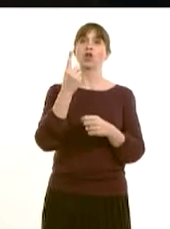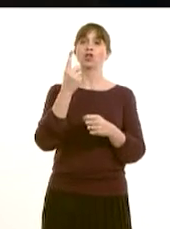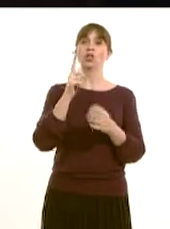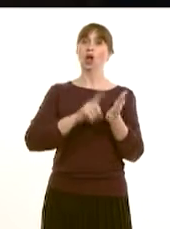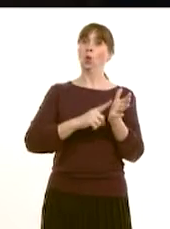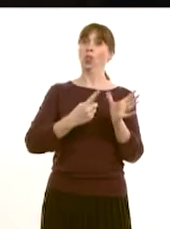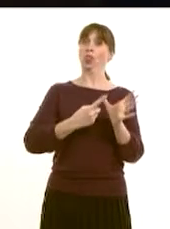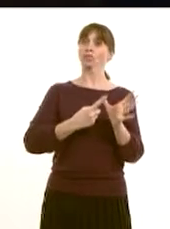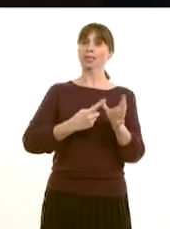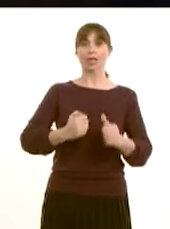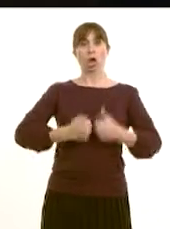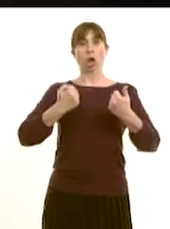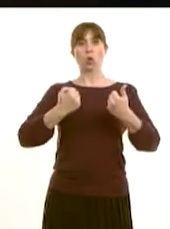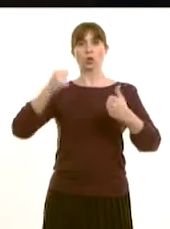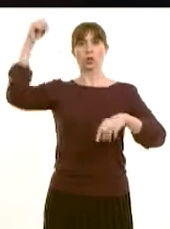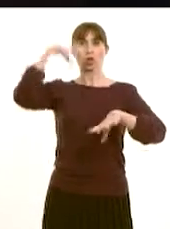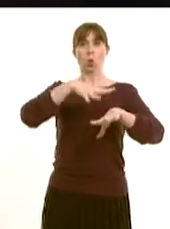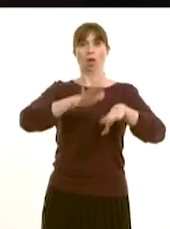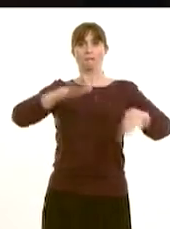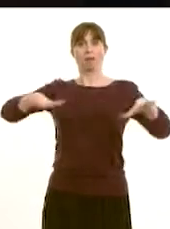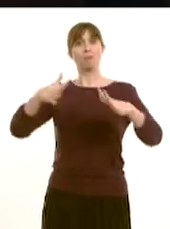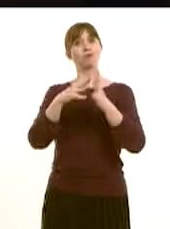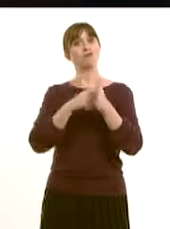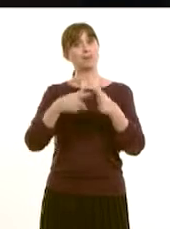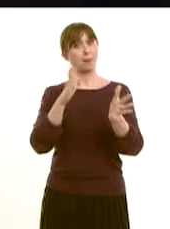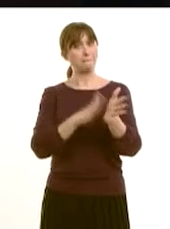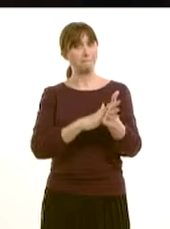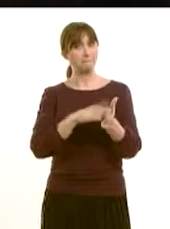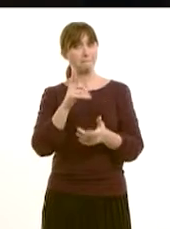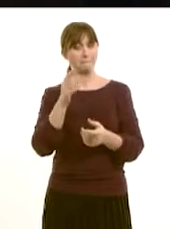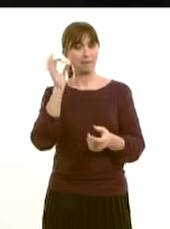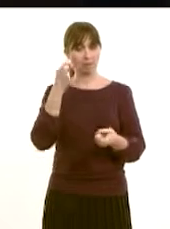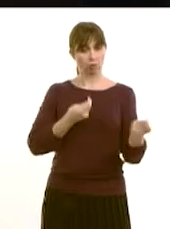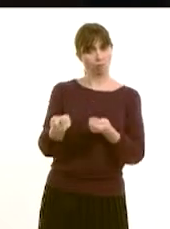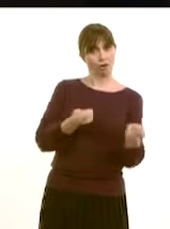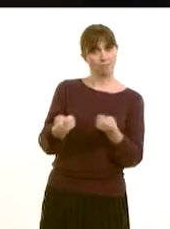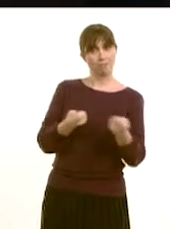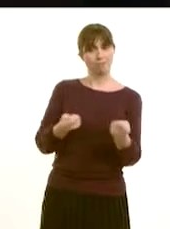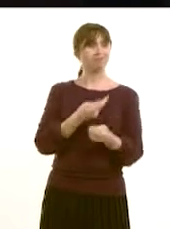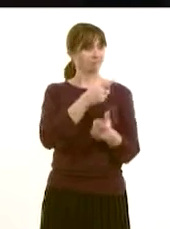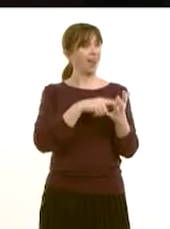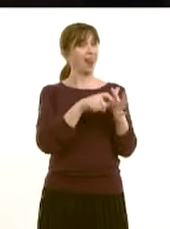owned and run solar farm in Wrexham. Much of the groundwork was done under the leadership of my friend and colleague Aled Roberts.